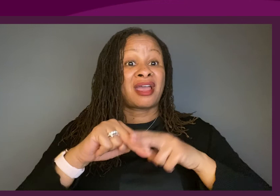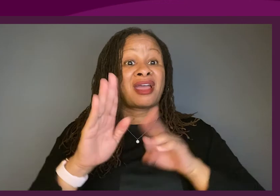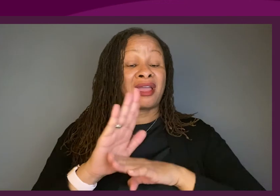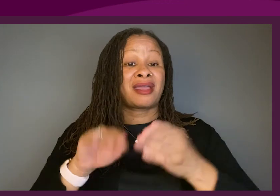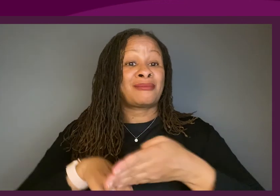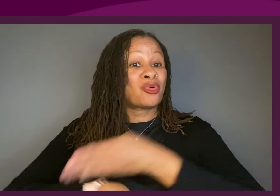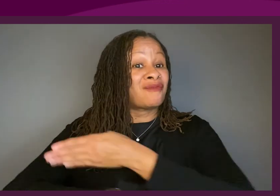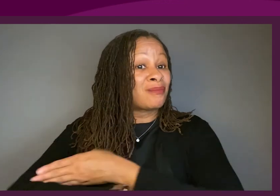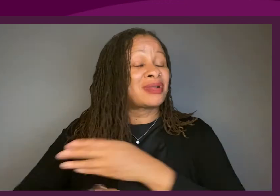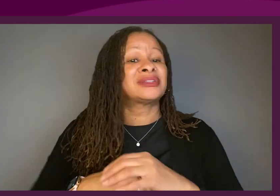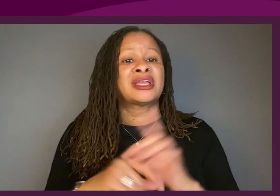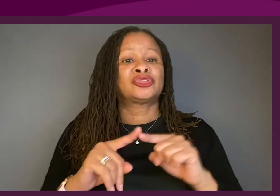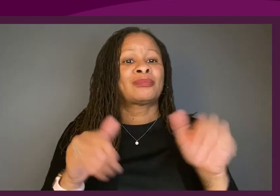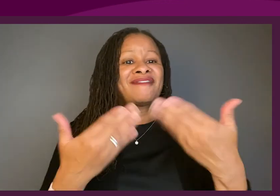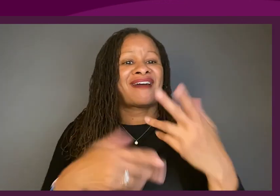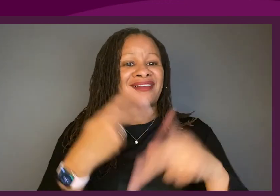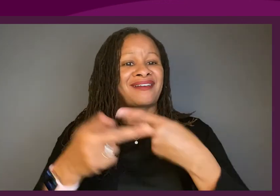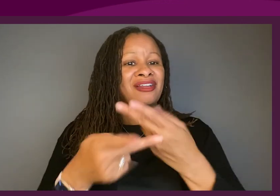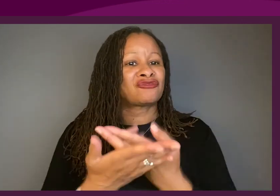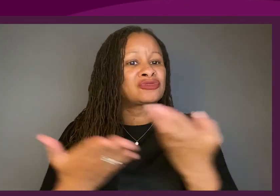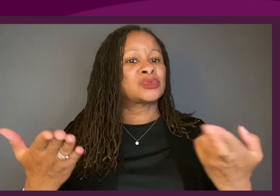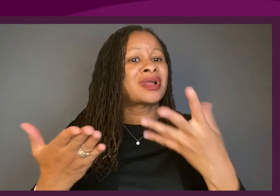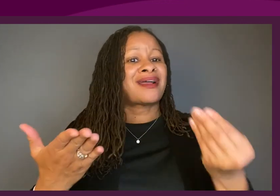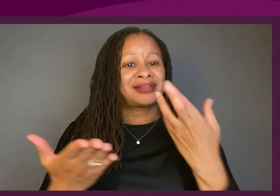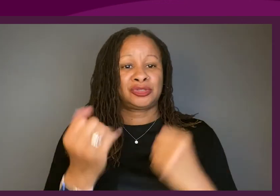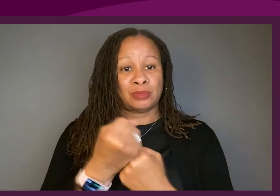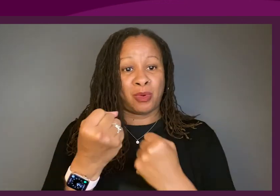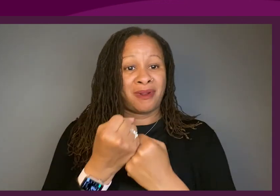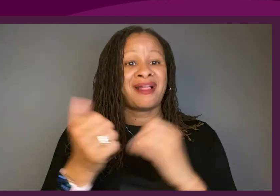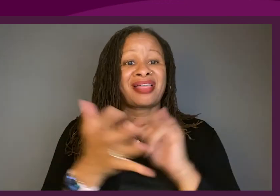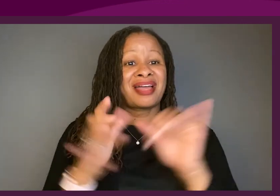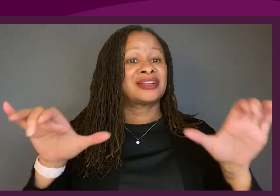As we're closing this down, is there anything specifically, Marcie, that you want to talk